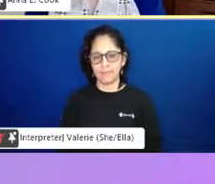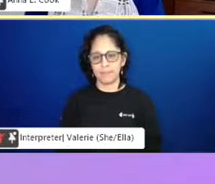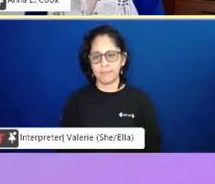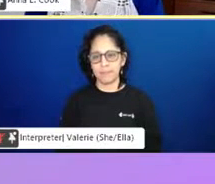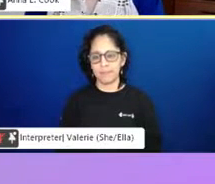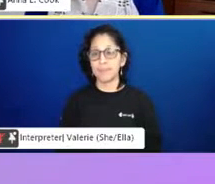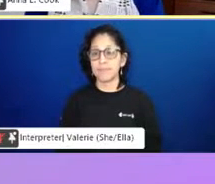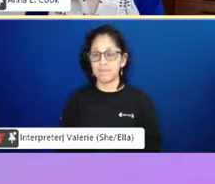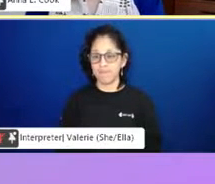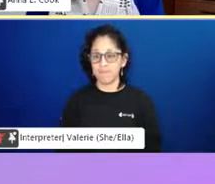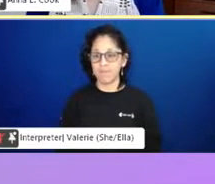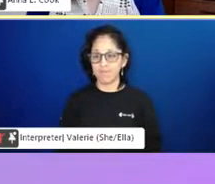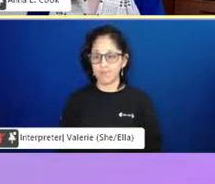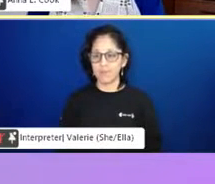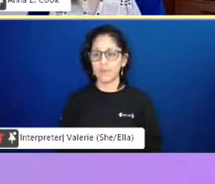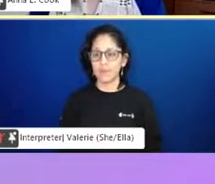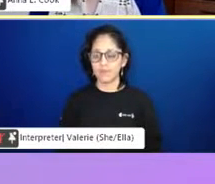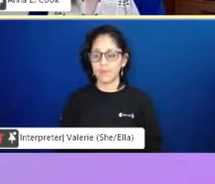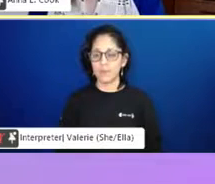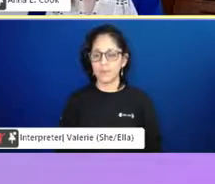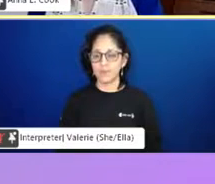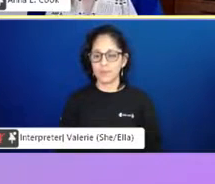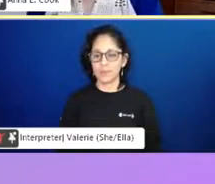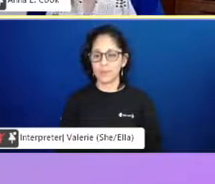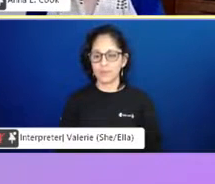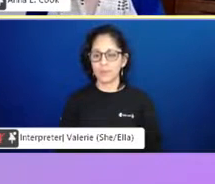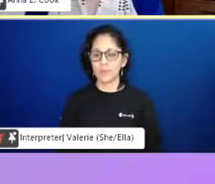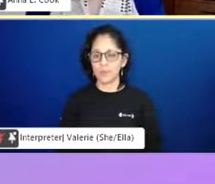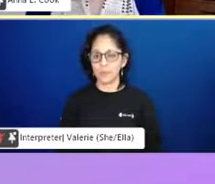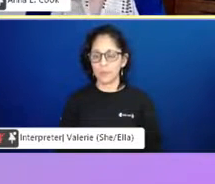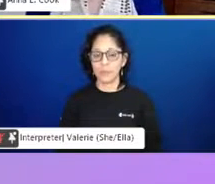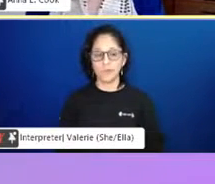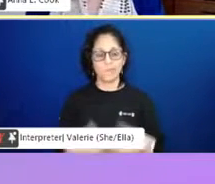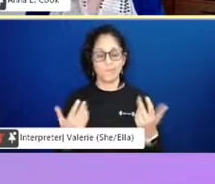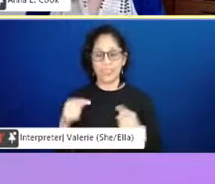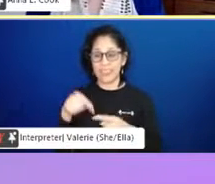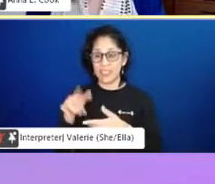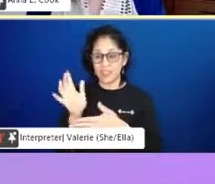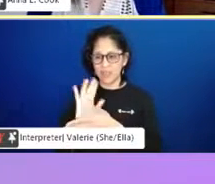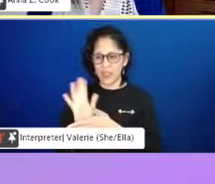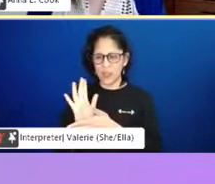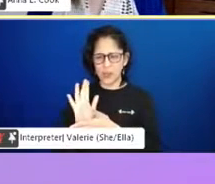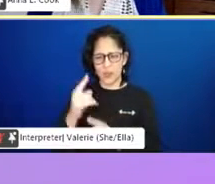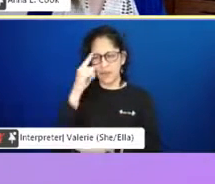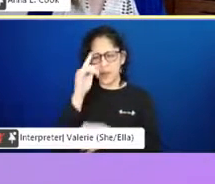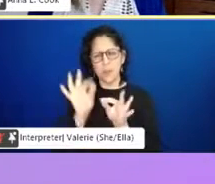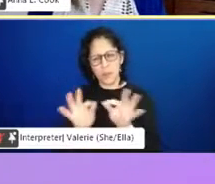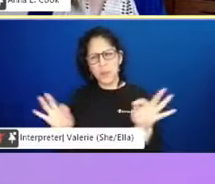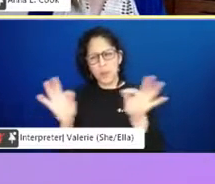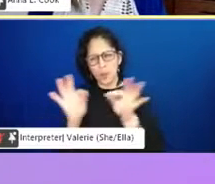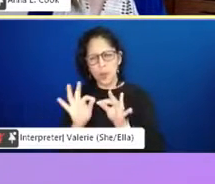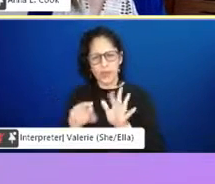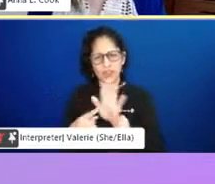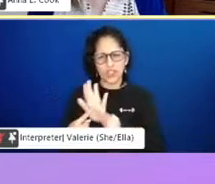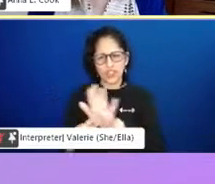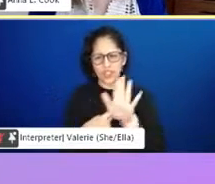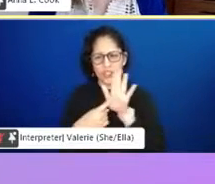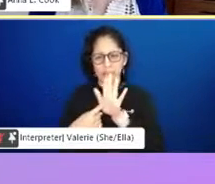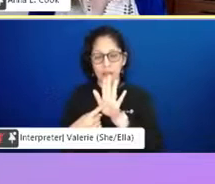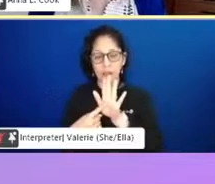all right so I wanted to share this video with you all because I think especially in this context